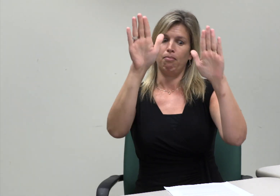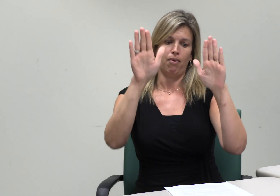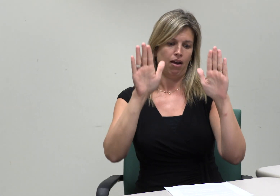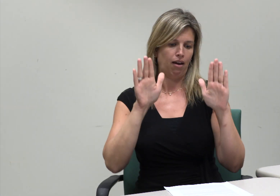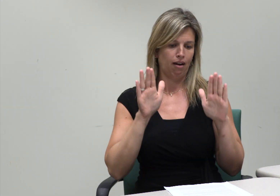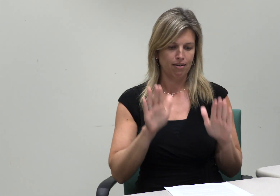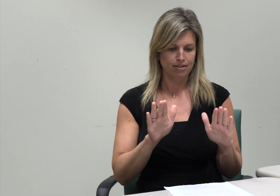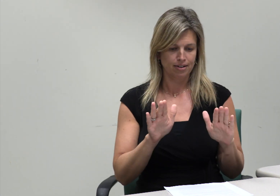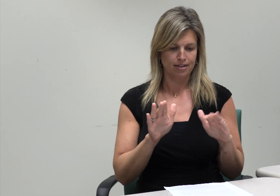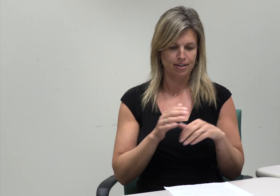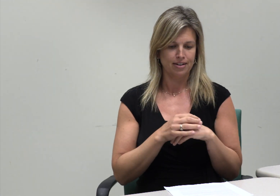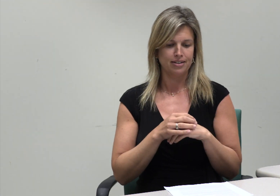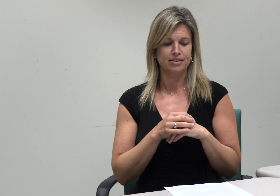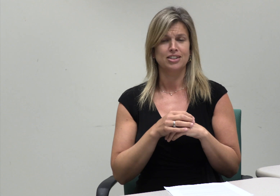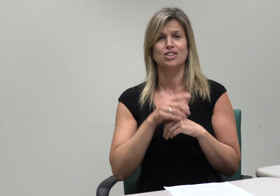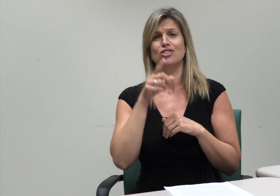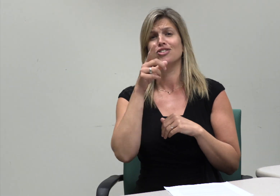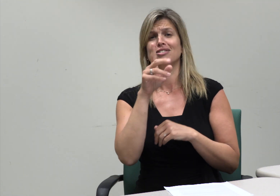Her social skills are amazing!